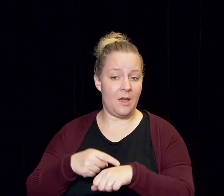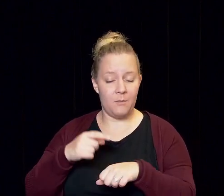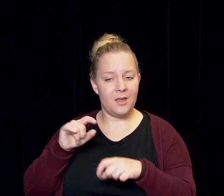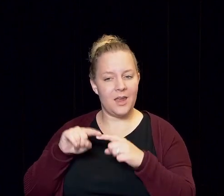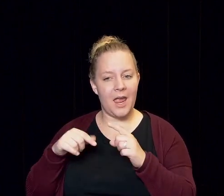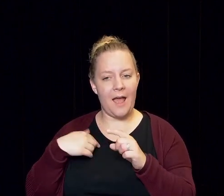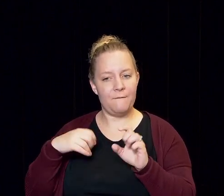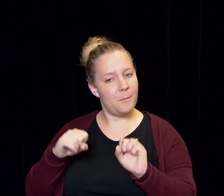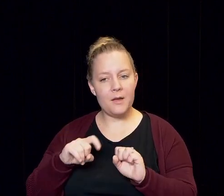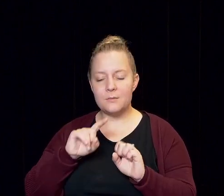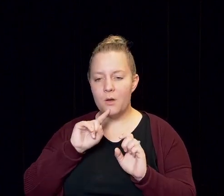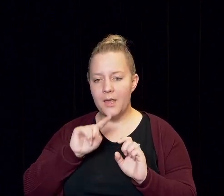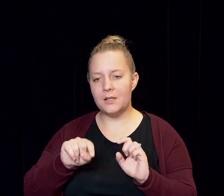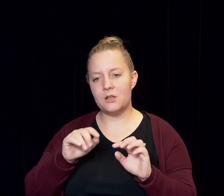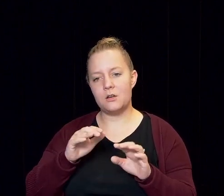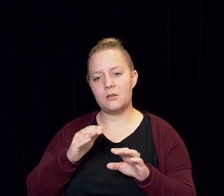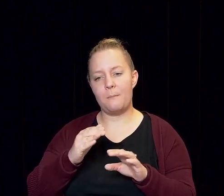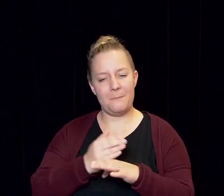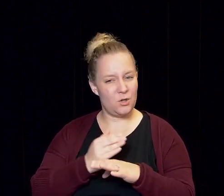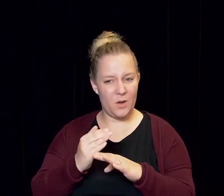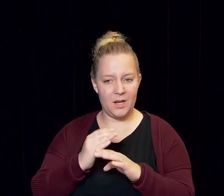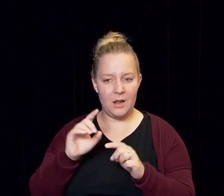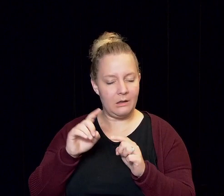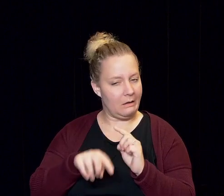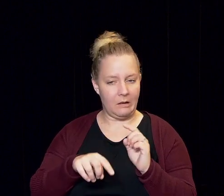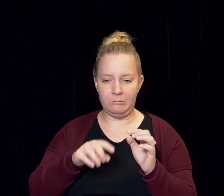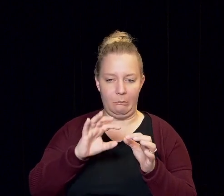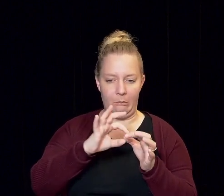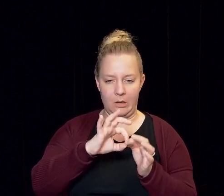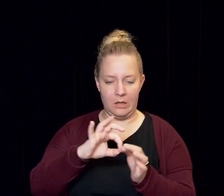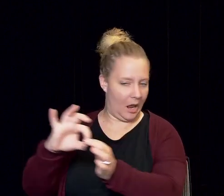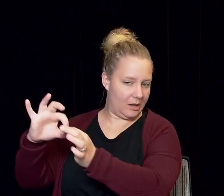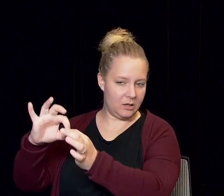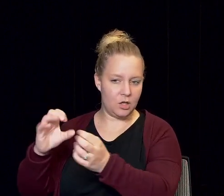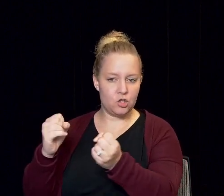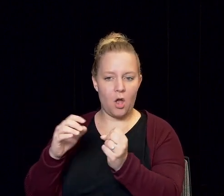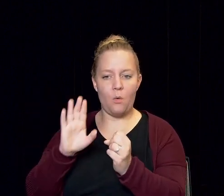between here, I'm not going to connect the space between there. So, I'm just going to visually look